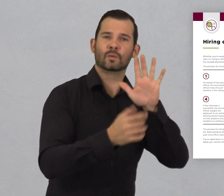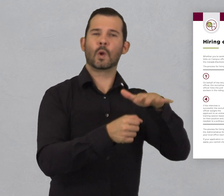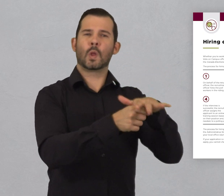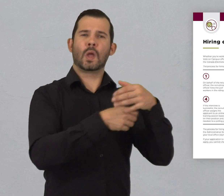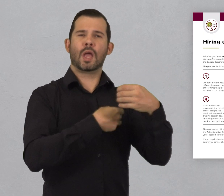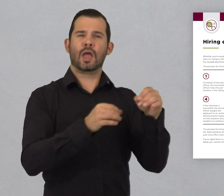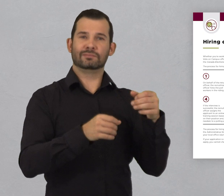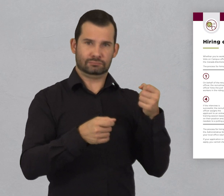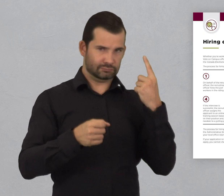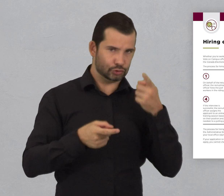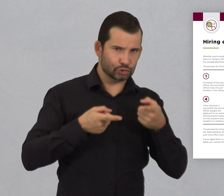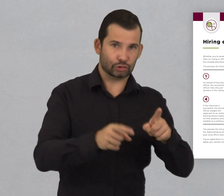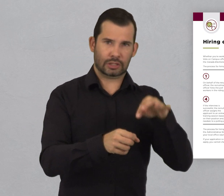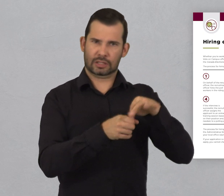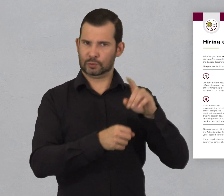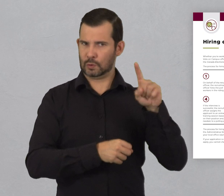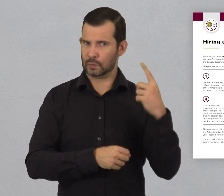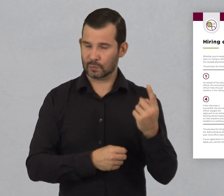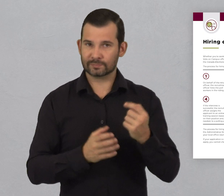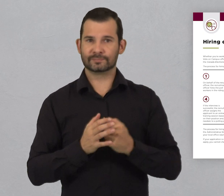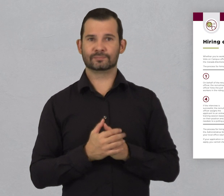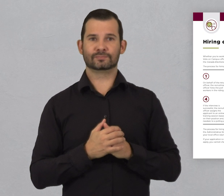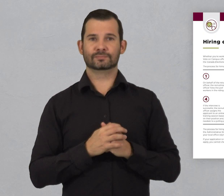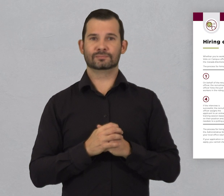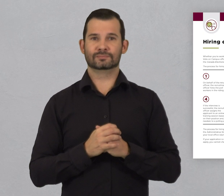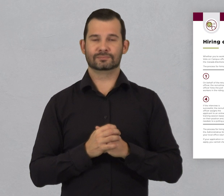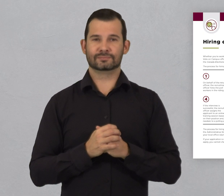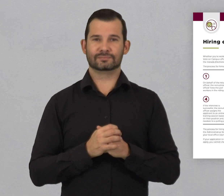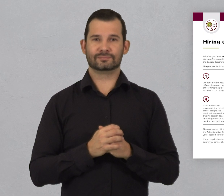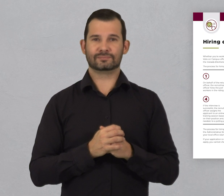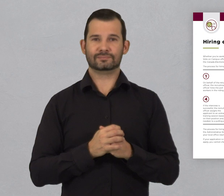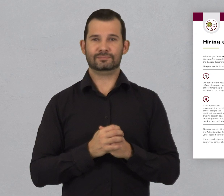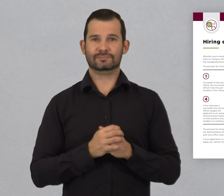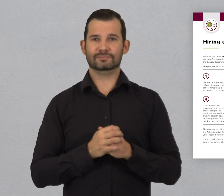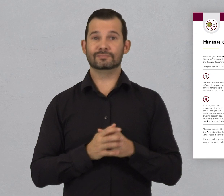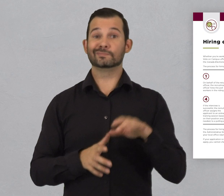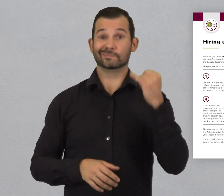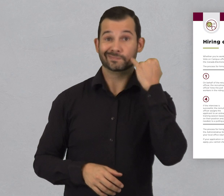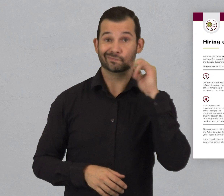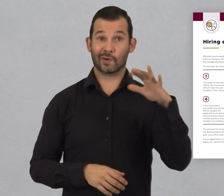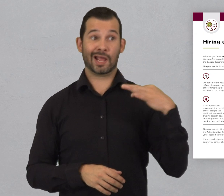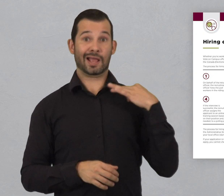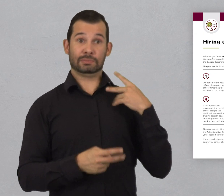local office (during an election only). If your application is retained,